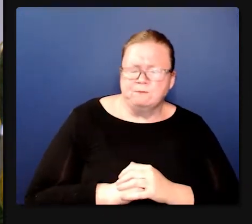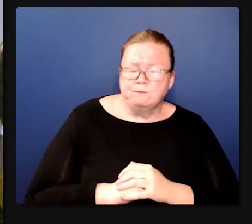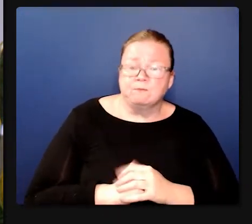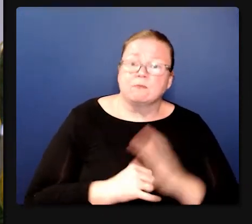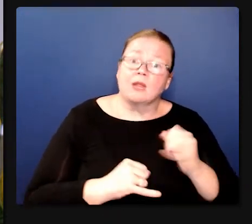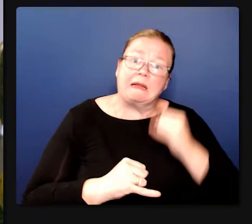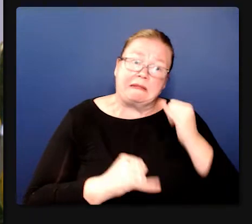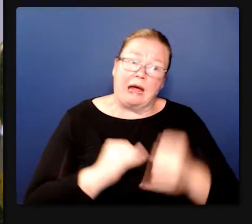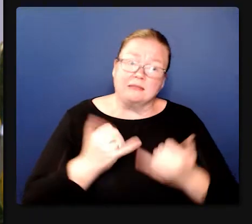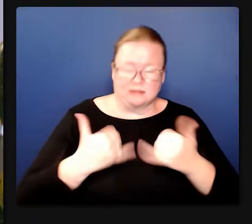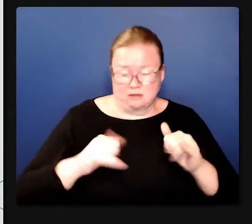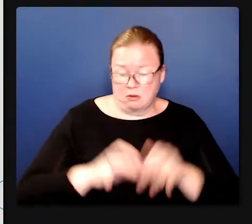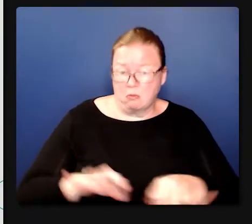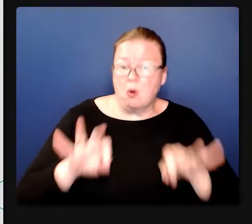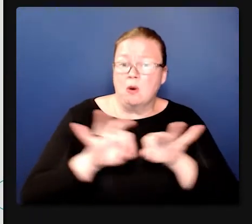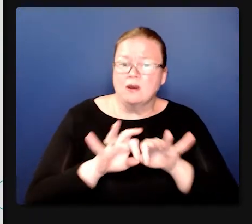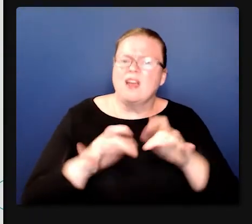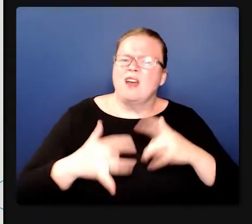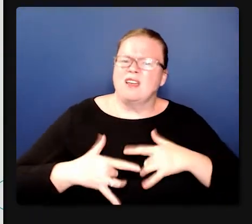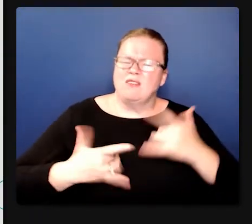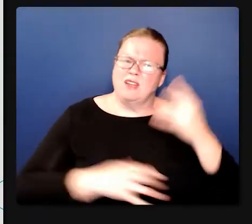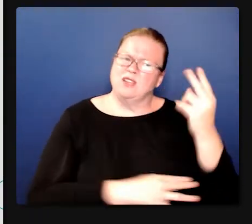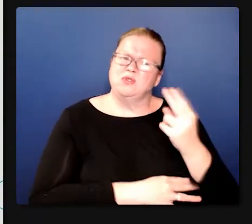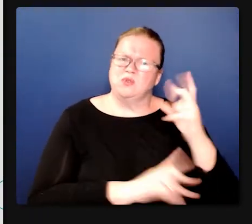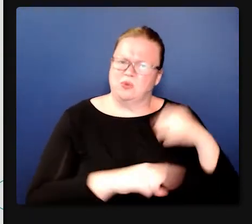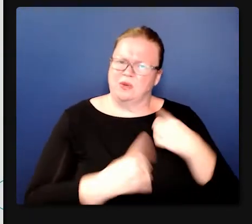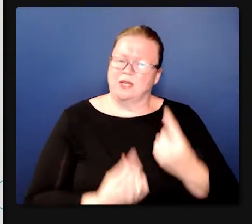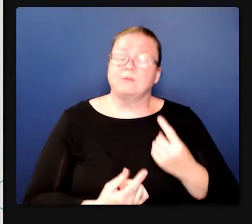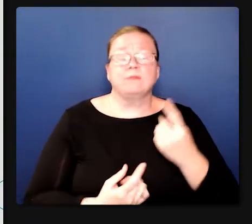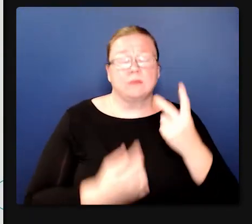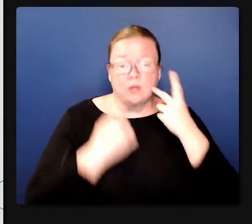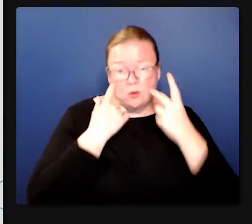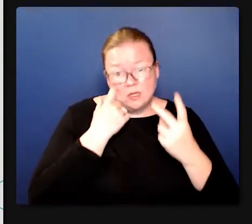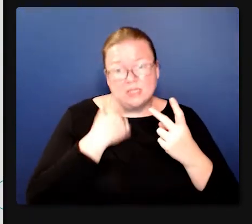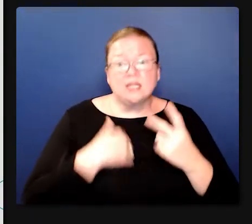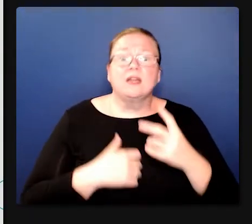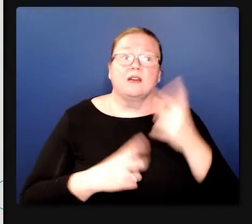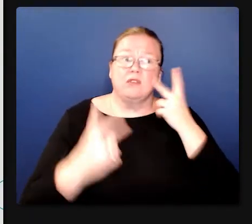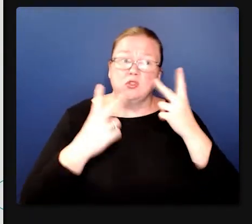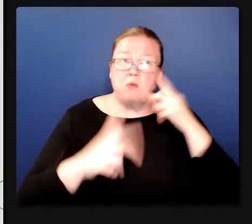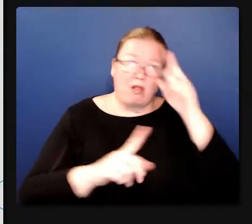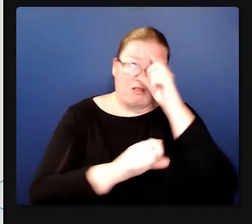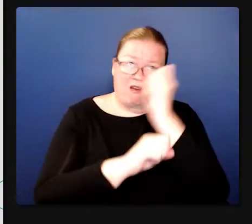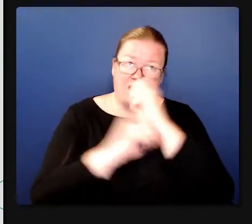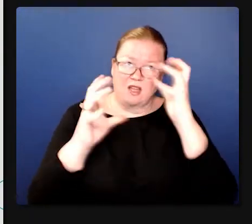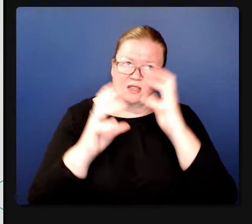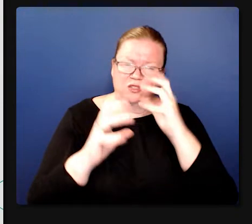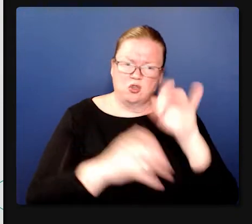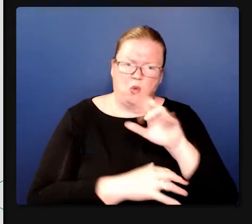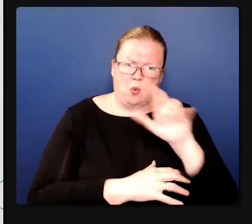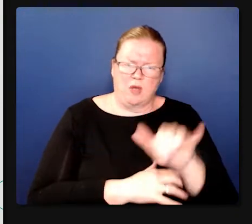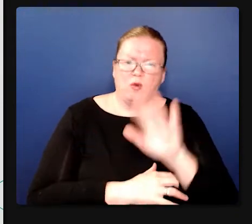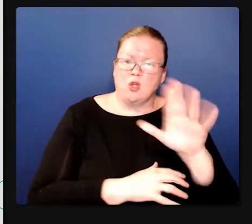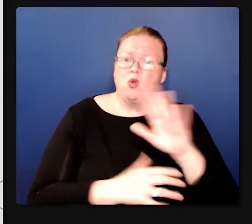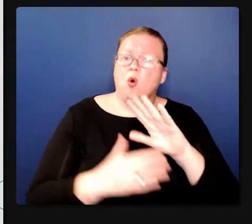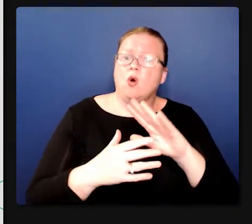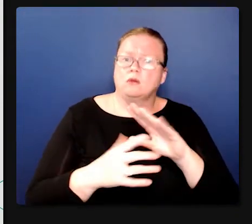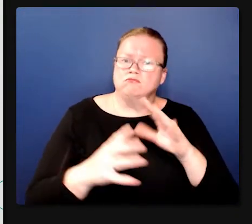Last but not least, is events history. Here you can see, visualize and query your historical game events.